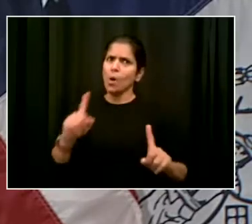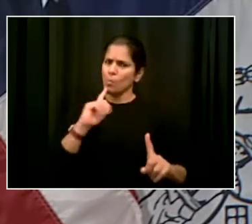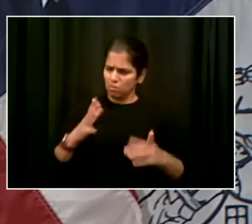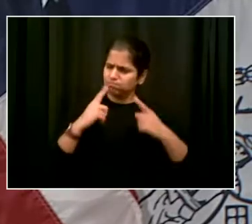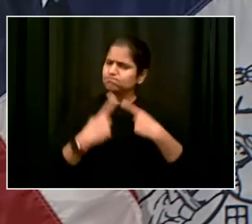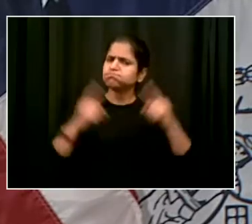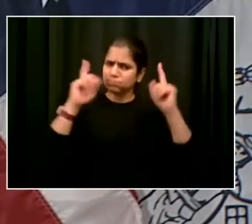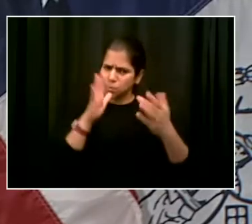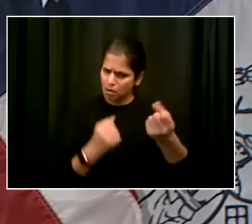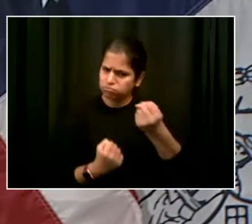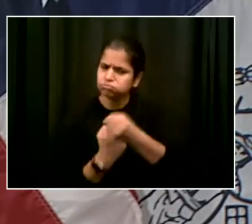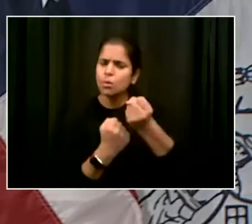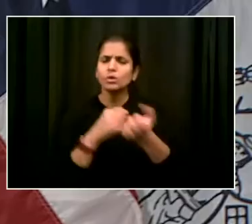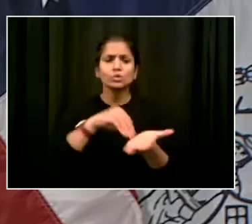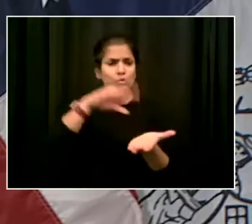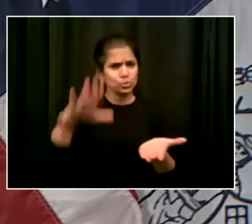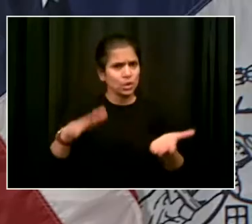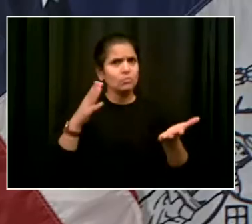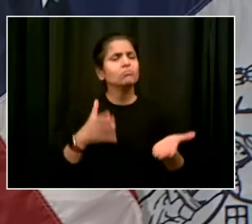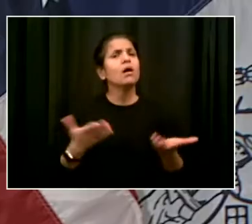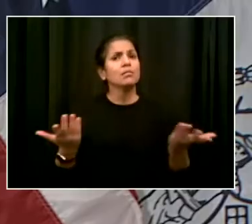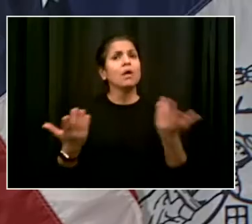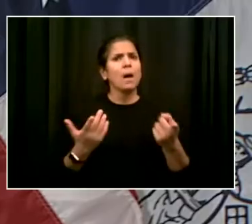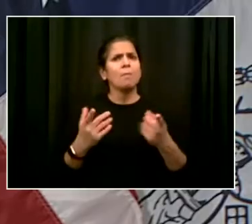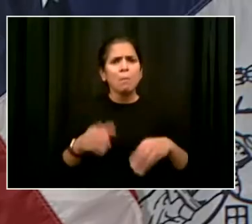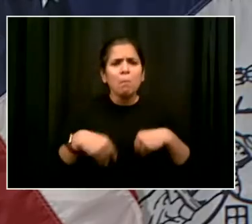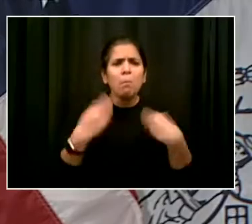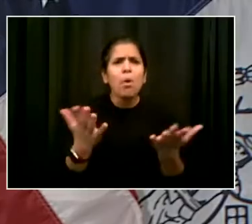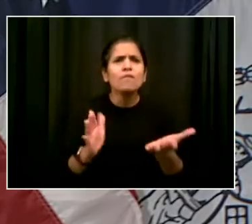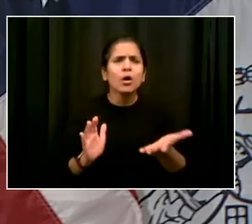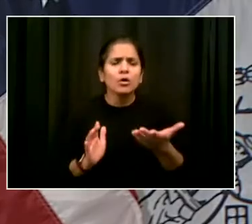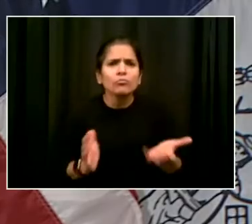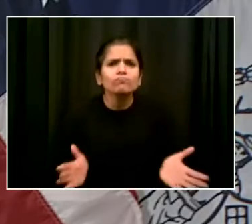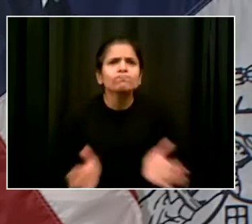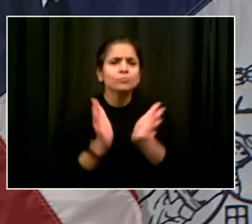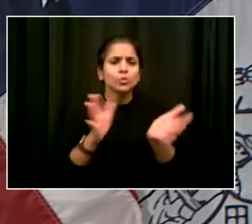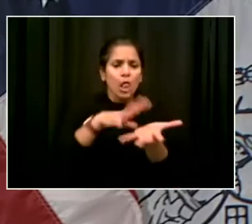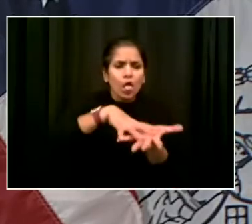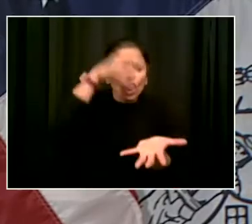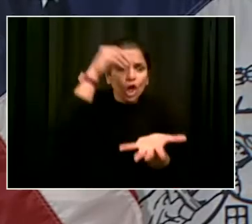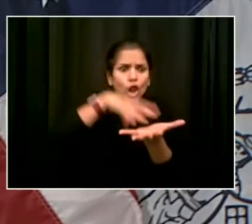HAVE ANY QUESTION IN MY MIND THAT DIGITAL FOR MANY KIDS GIVES THEM ANOTHER AVENUE. IT'S ANOTHER WAY TO EXTEND